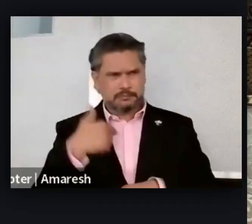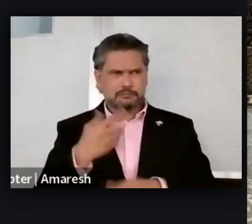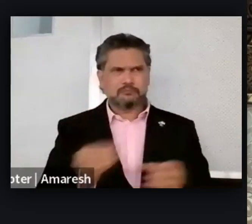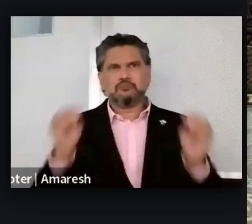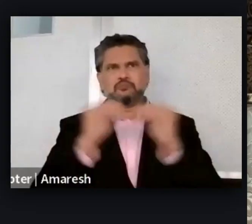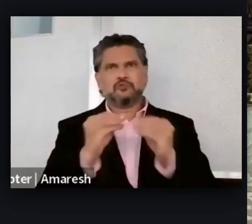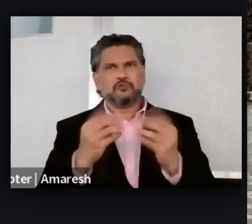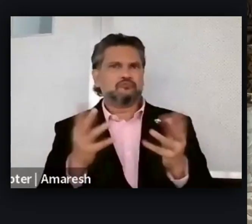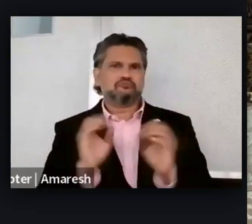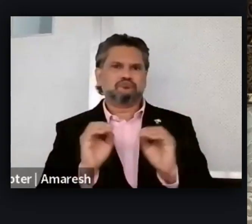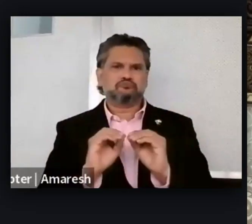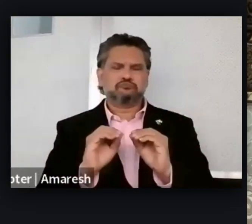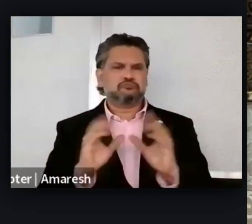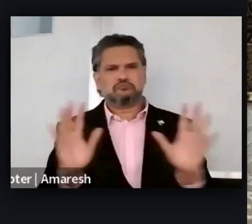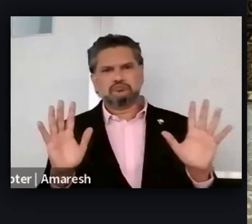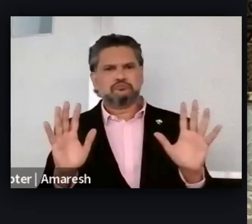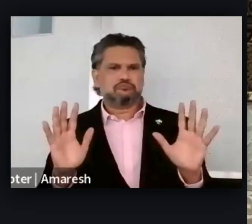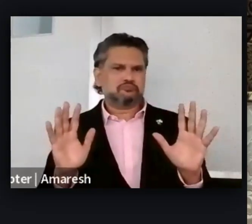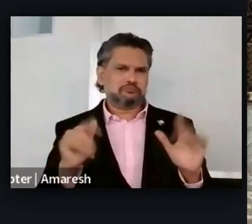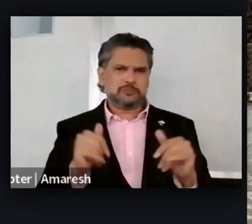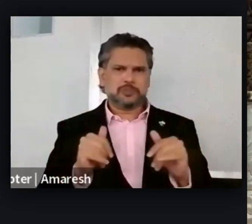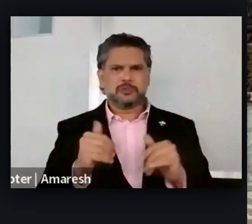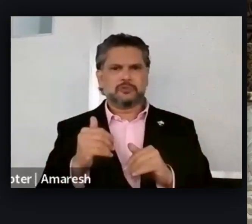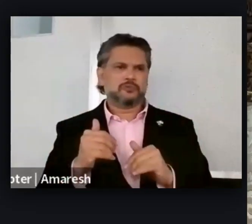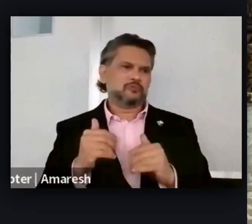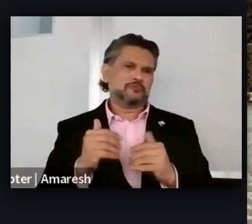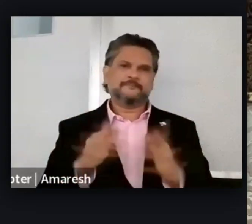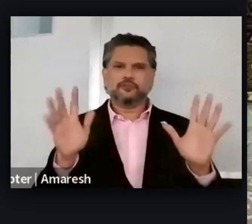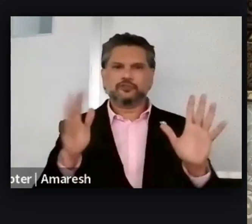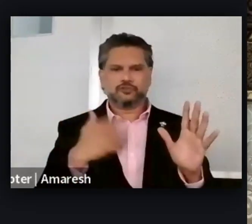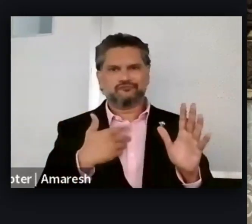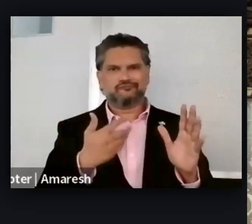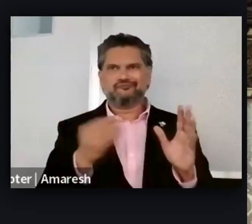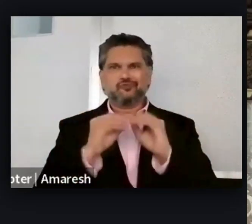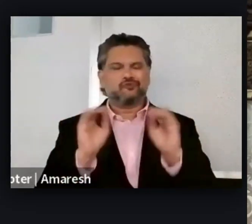With this, I think I don't have anything much to say for this session.